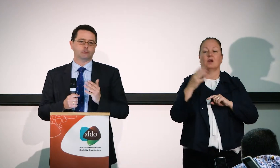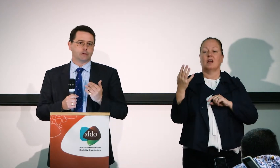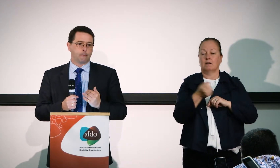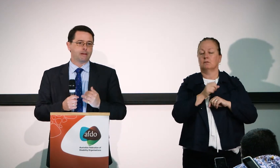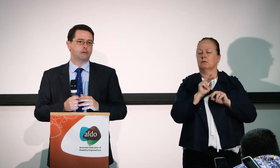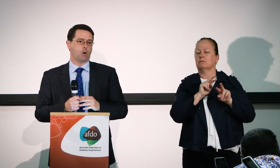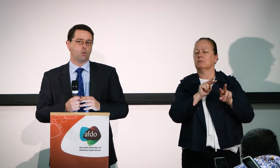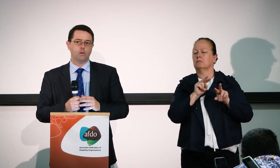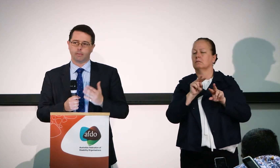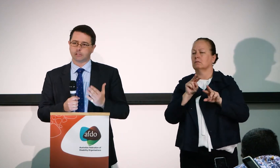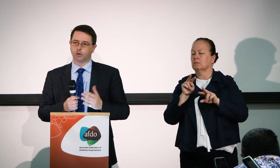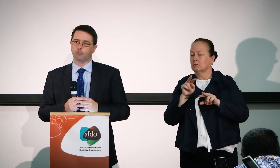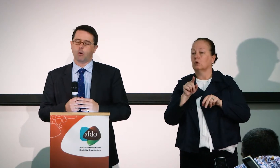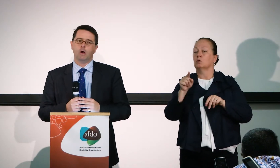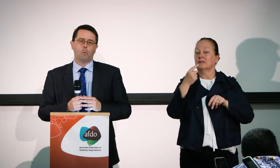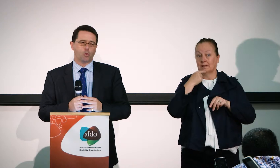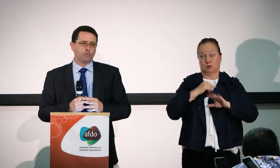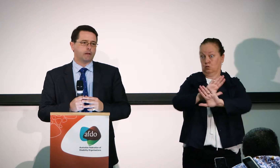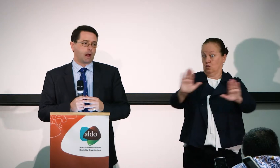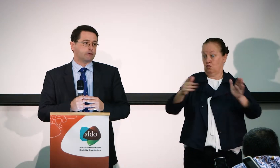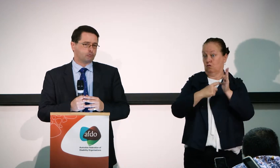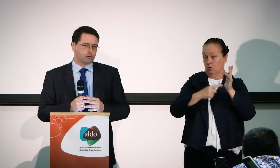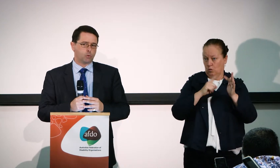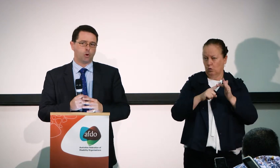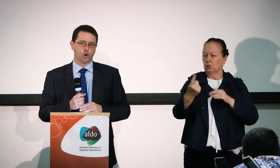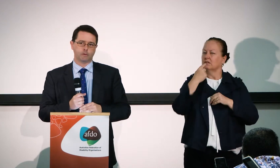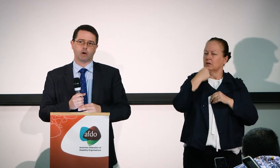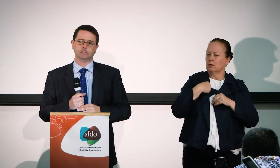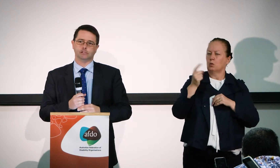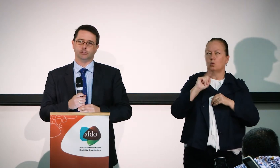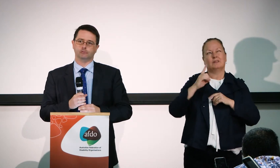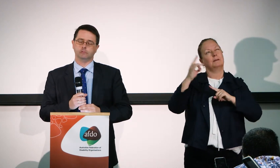and to let me know - that's your role what you think are the critical human rights issues.